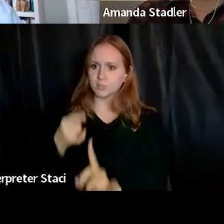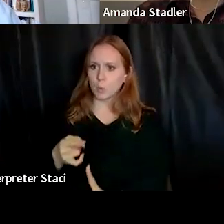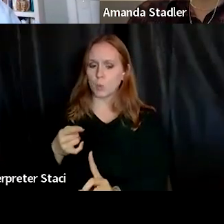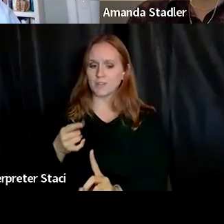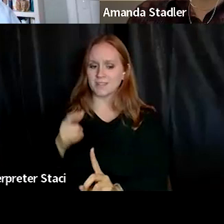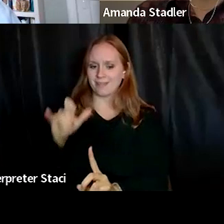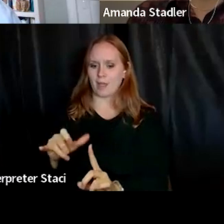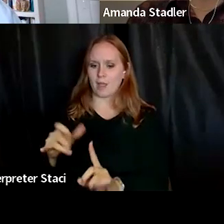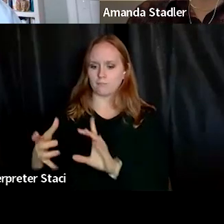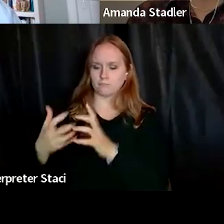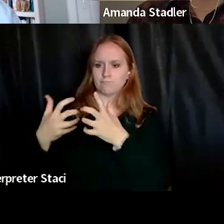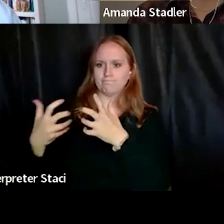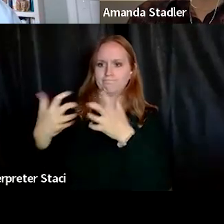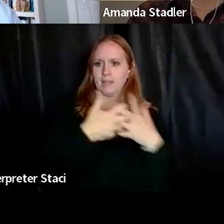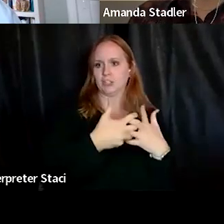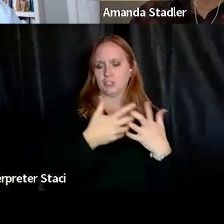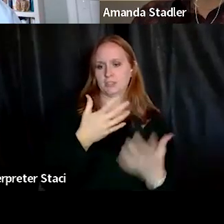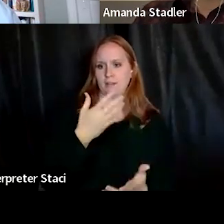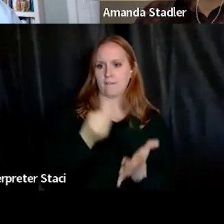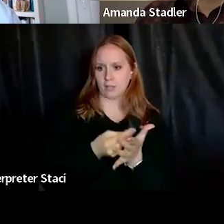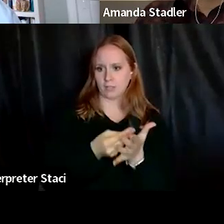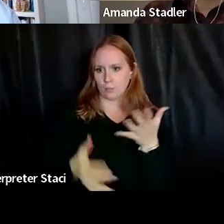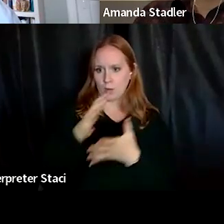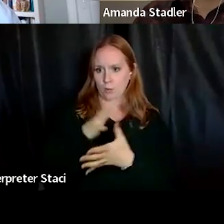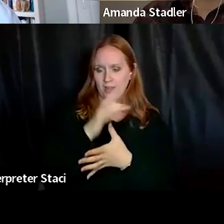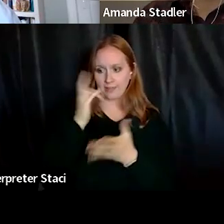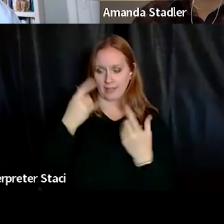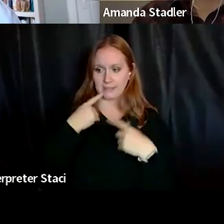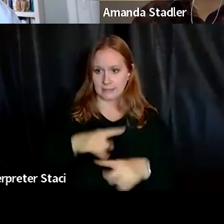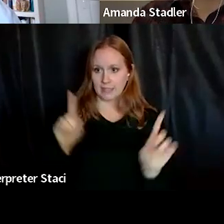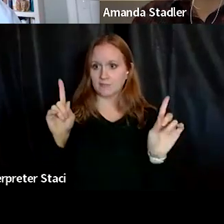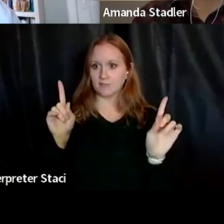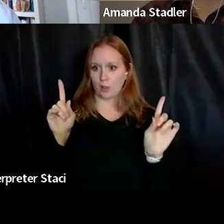And I think that has been really successful in gaining buy-in around the process